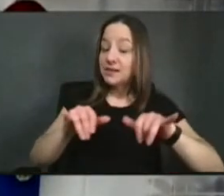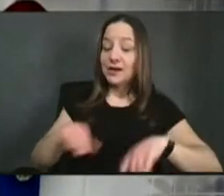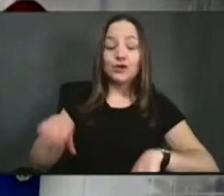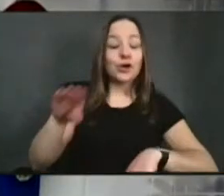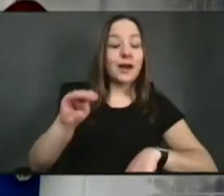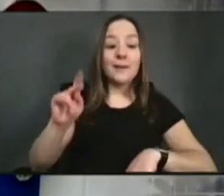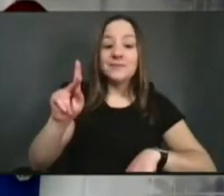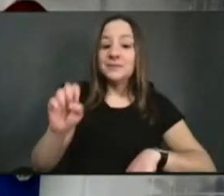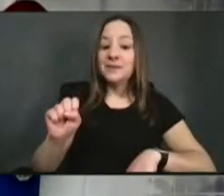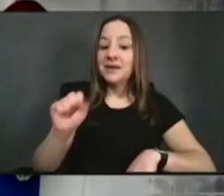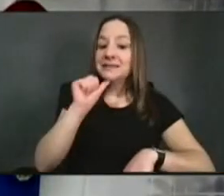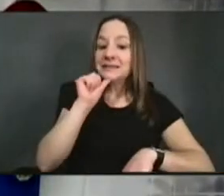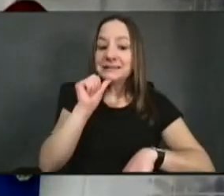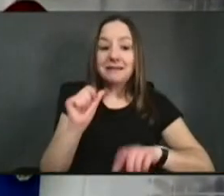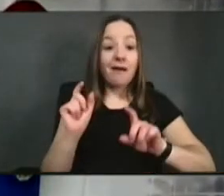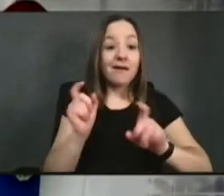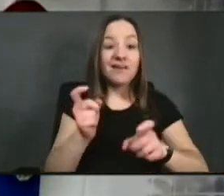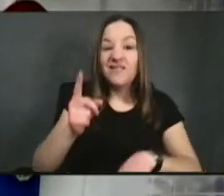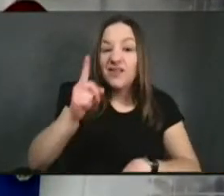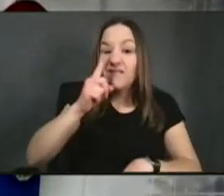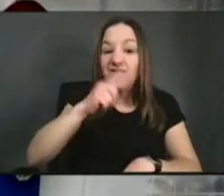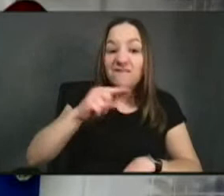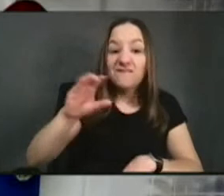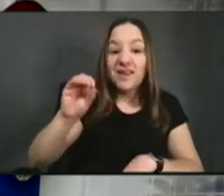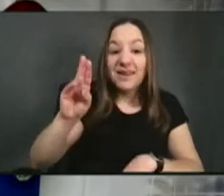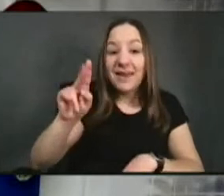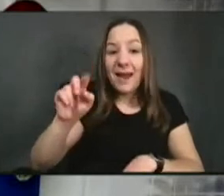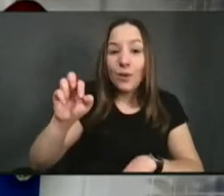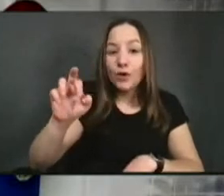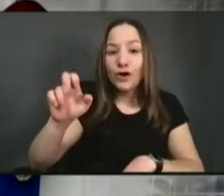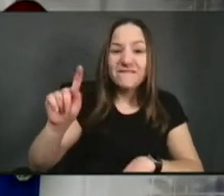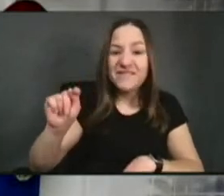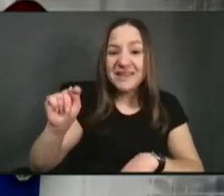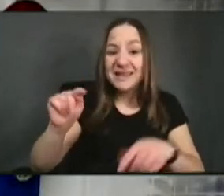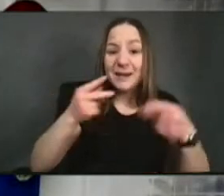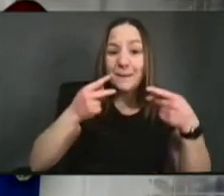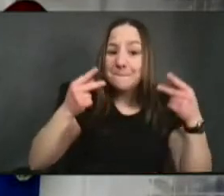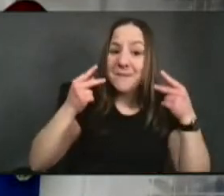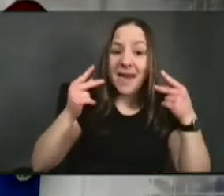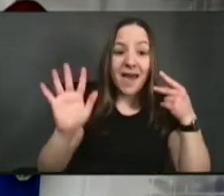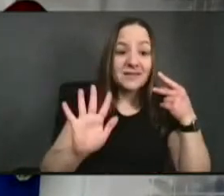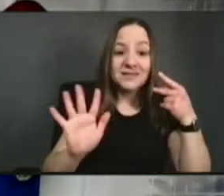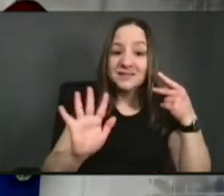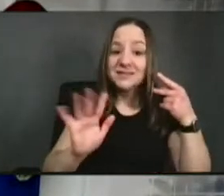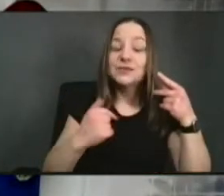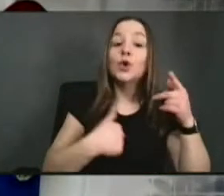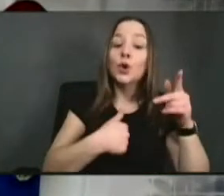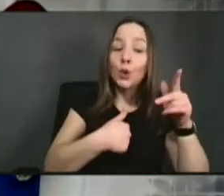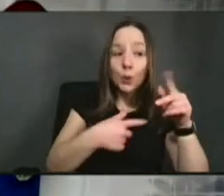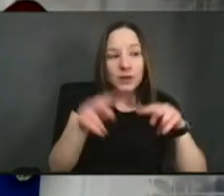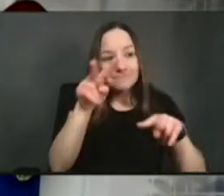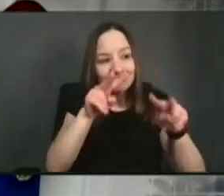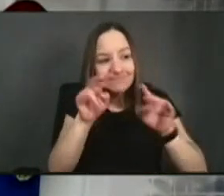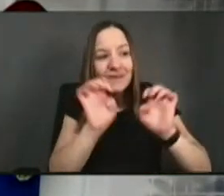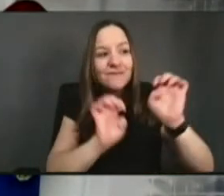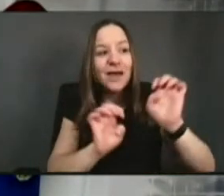standards. M.C.P.S. is not providing counterfeit kn 95